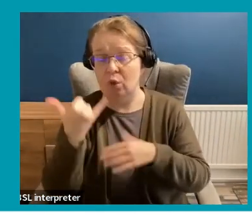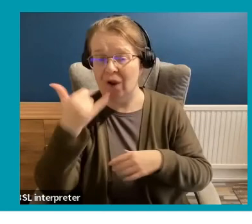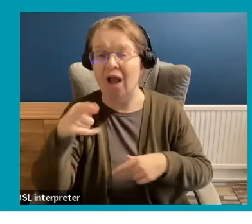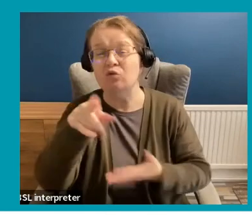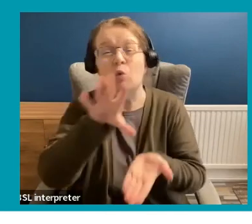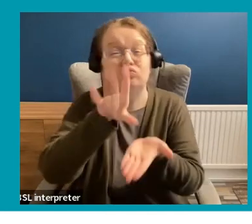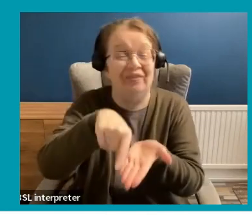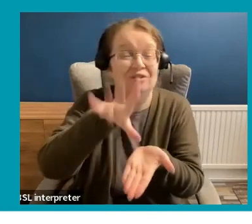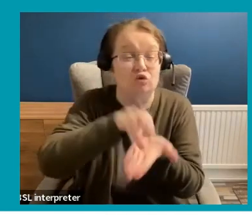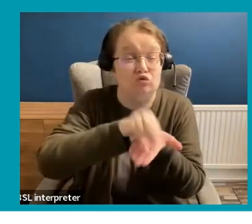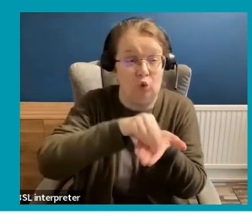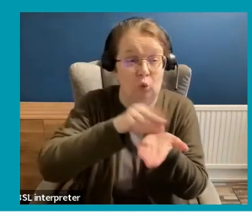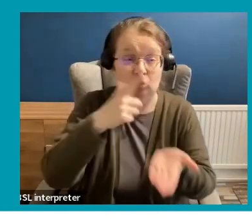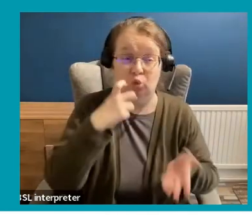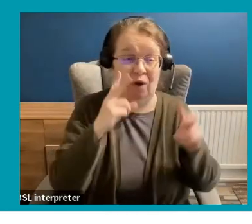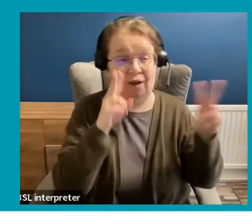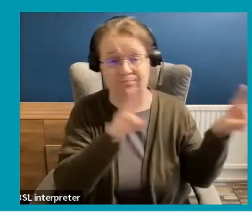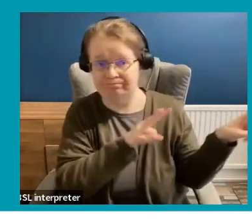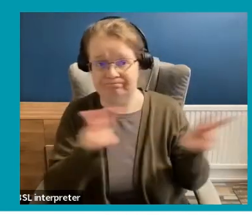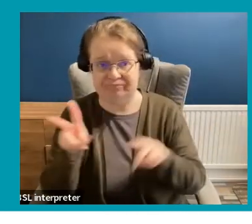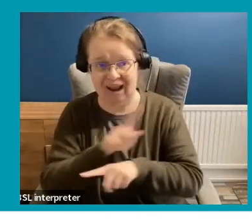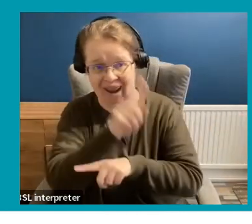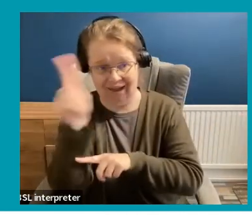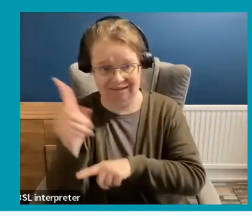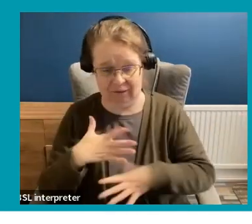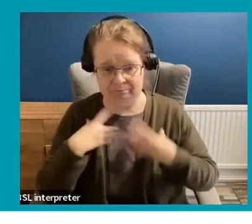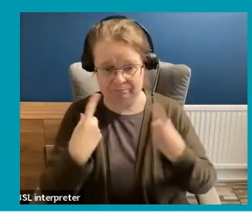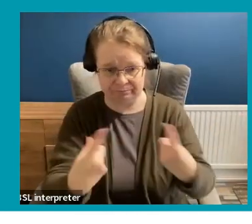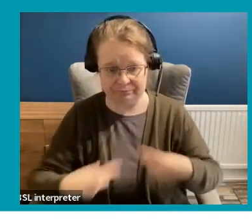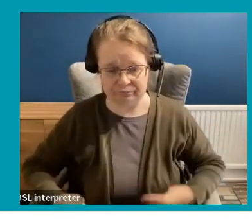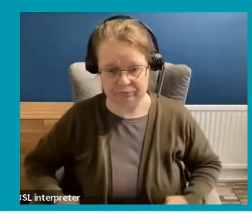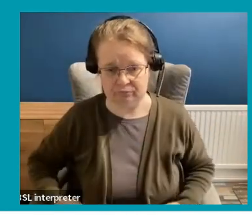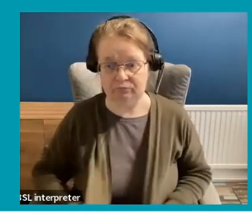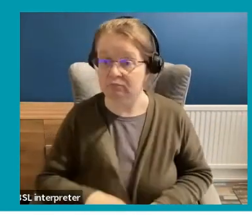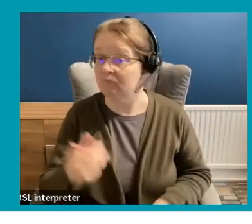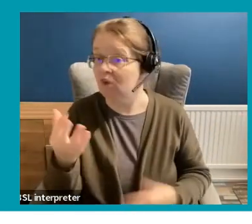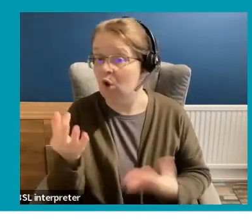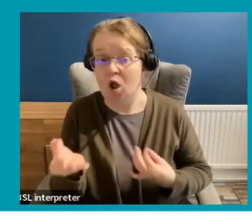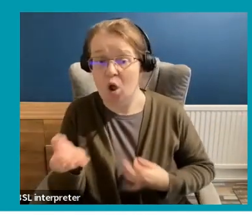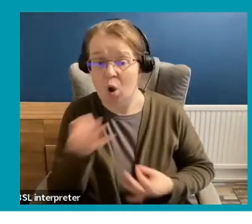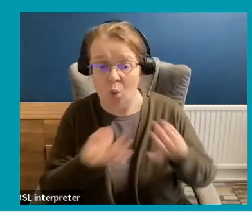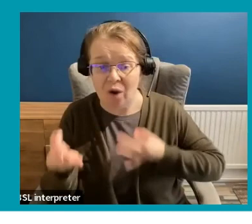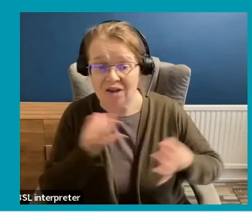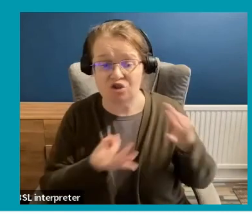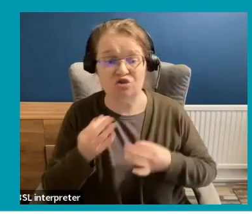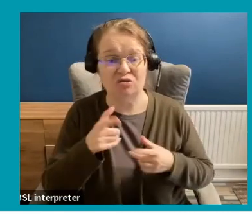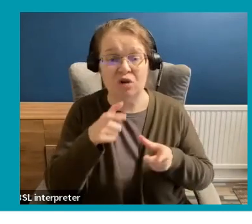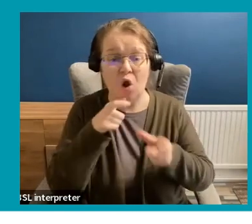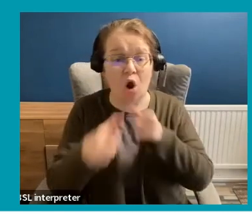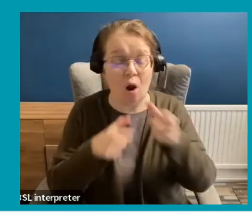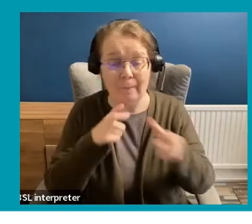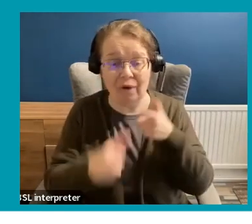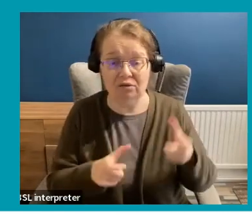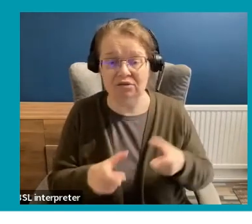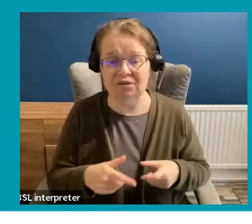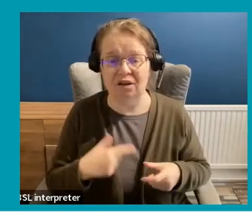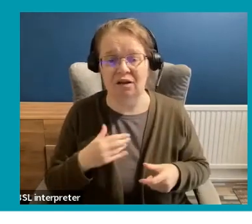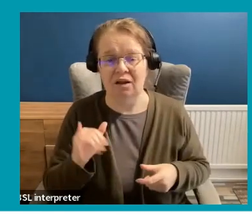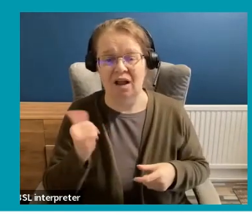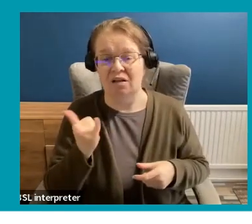So you can look back at this later but if you have a question or comment in mind it's likely that someone might have the same question.